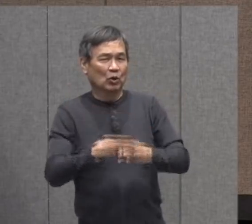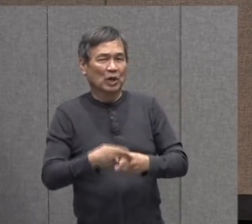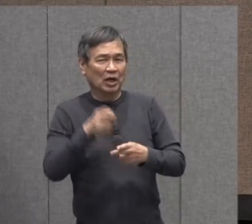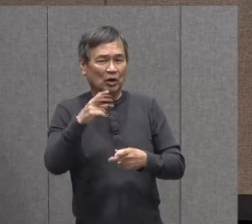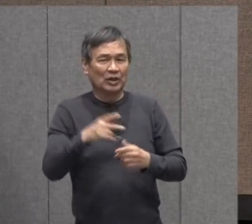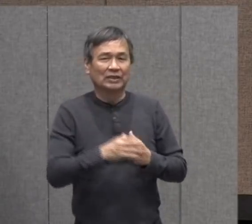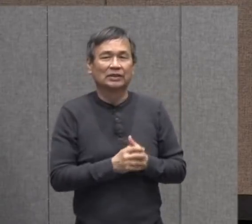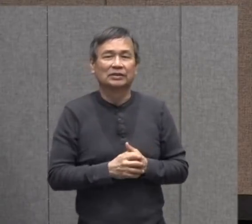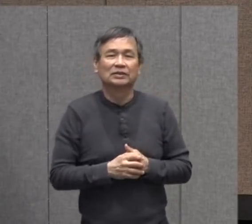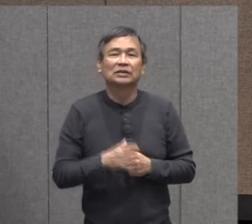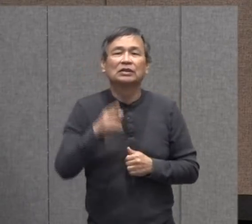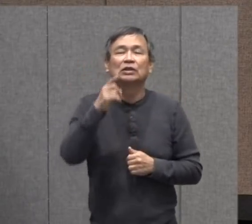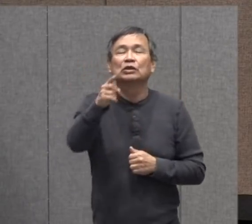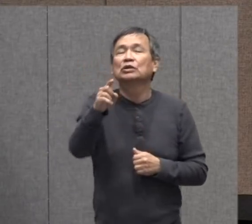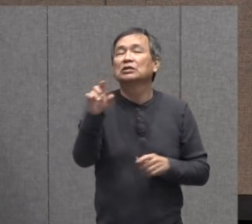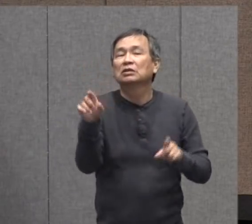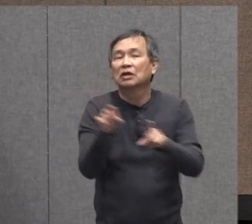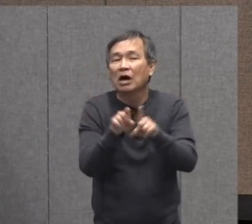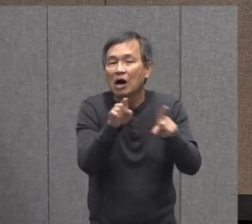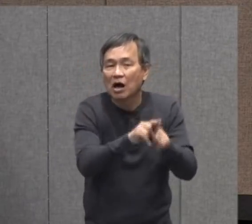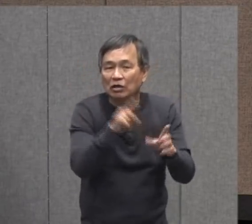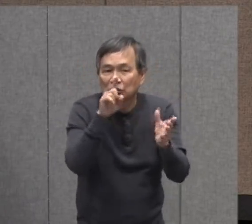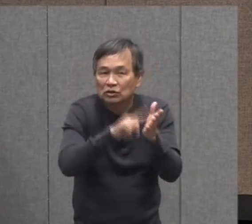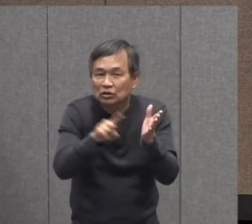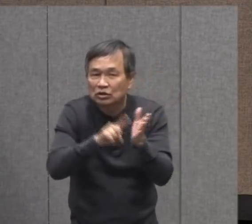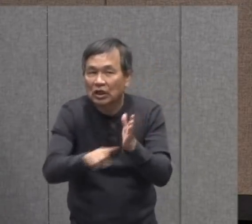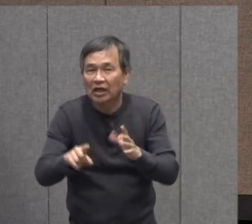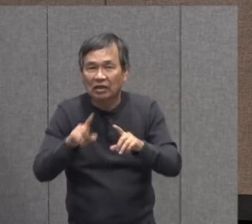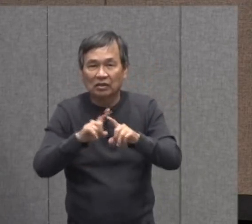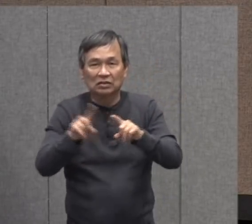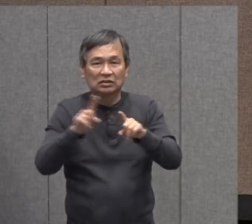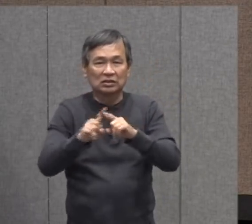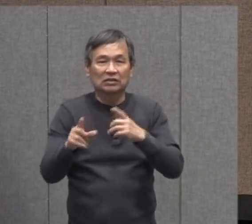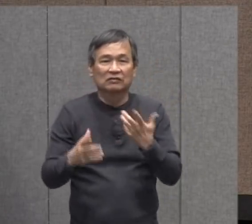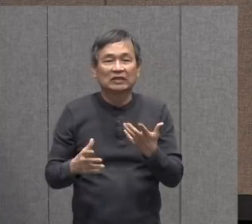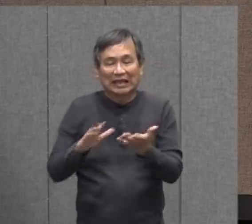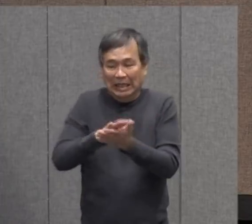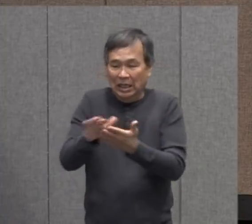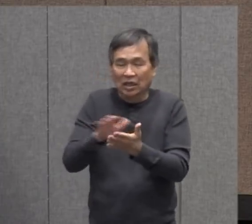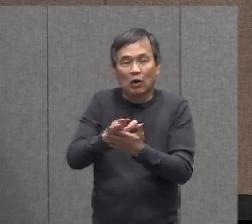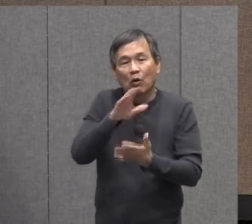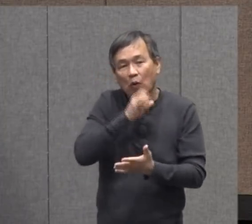And you can also look in cleaning supplies but be careful, ask a grown-up if you can check out the cleaning supplies.